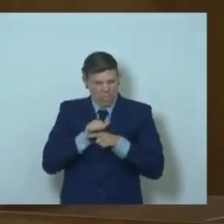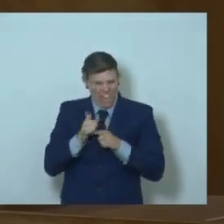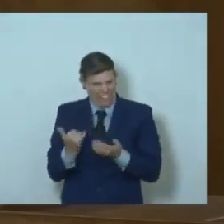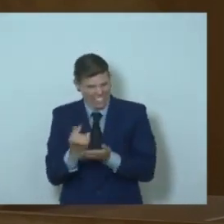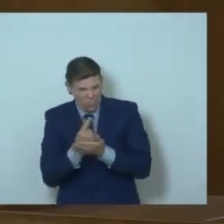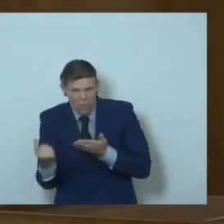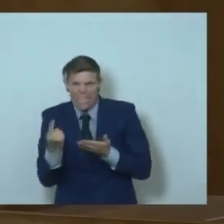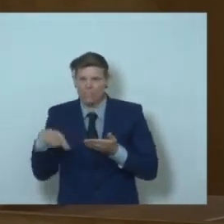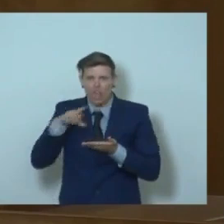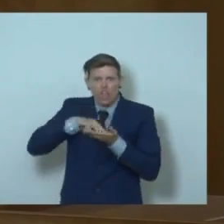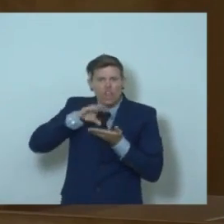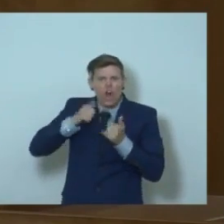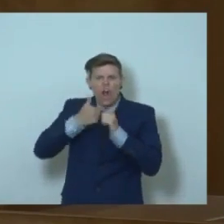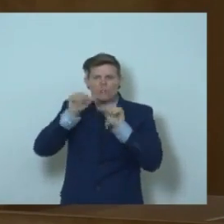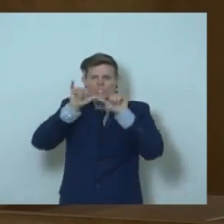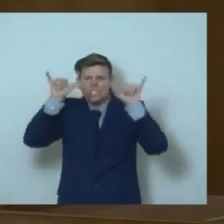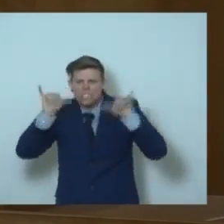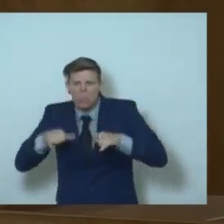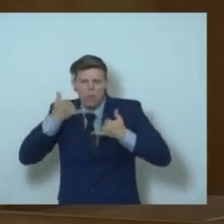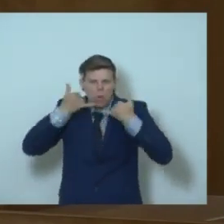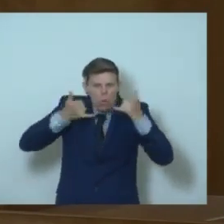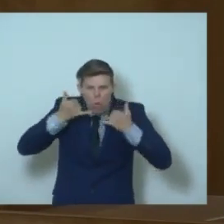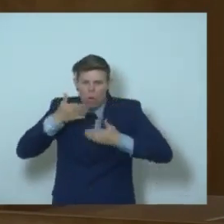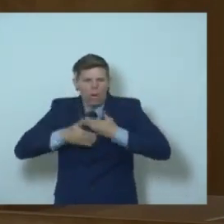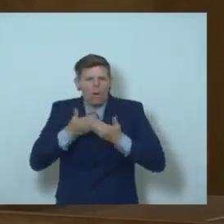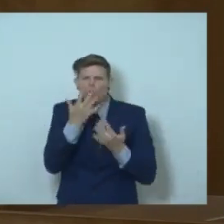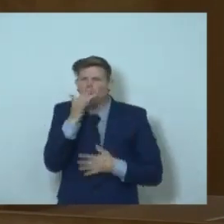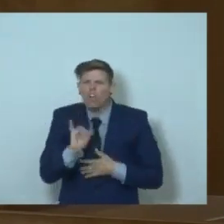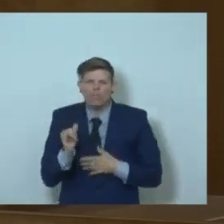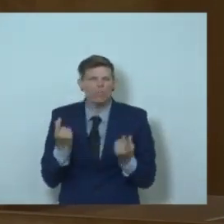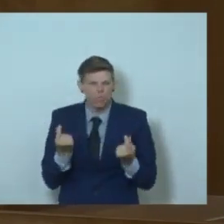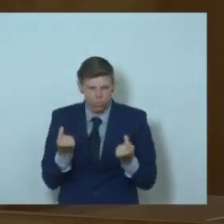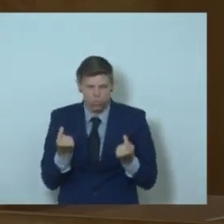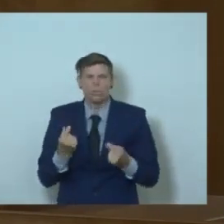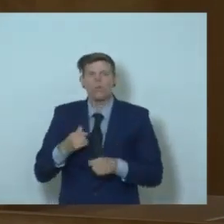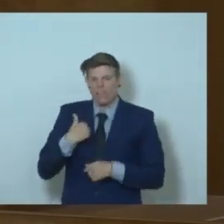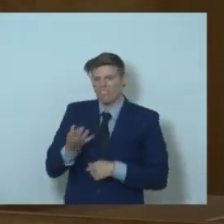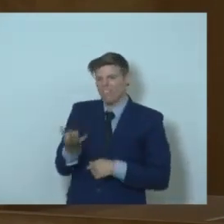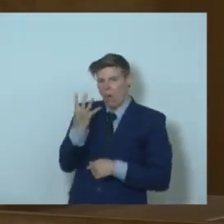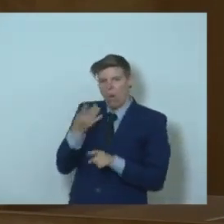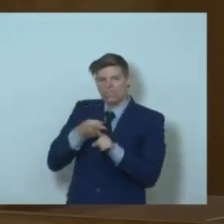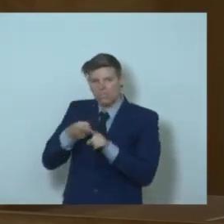DEPARTMENT OF HEALTH EPIDEMIOLOGY. THEY’RE BEING TRAINED THIS WEEK.